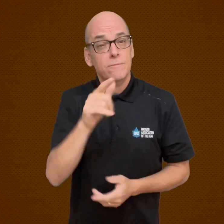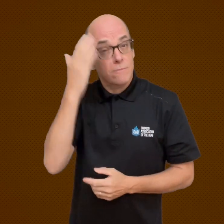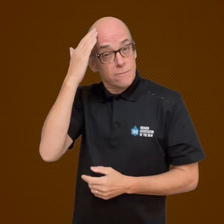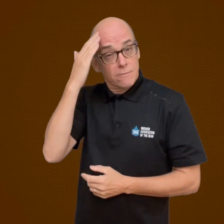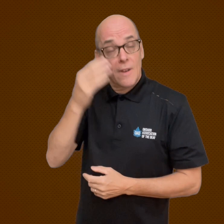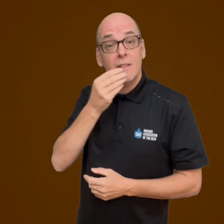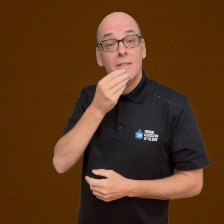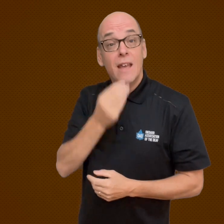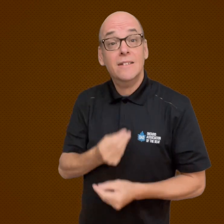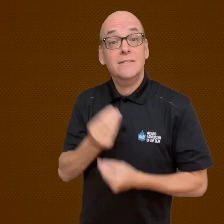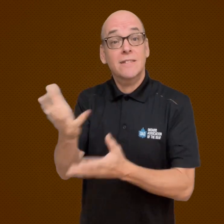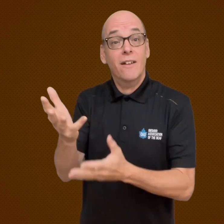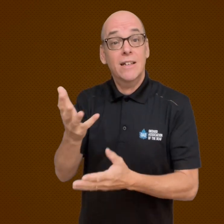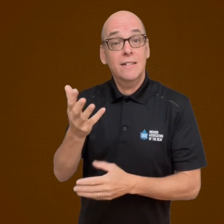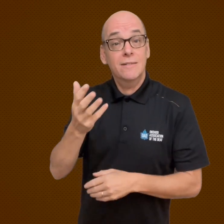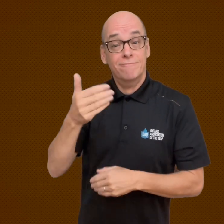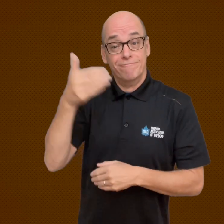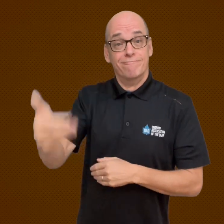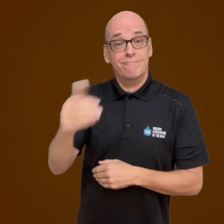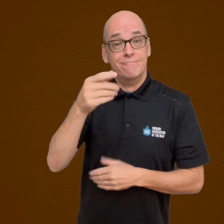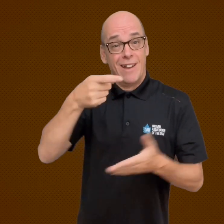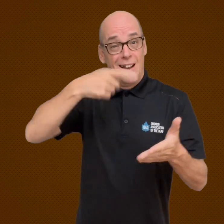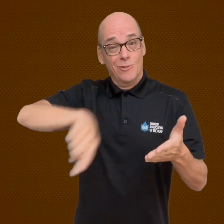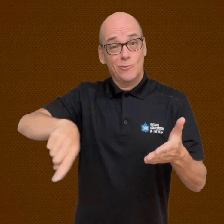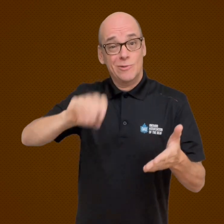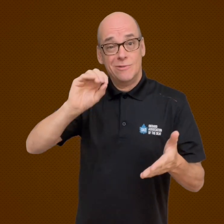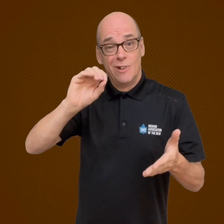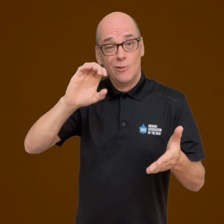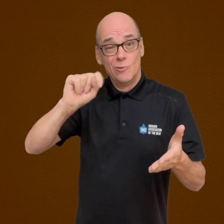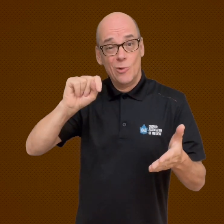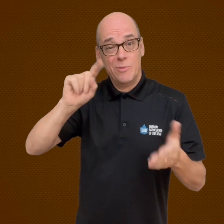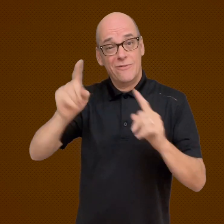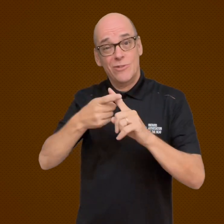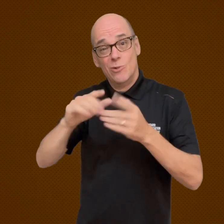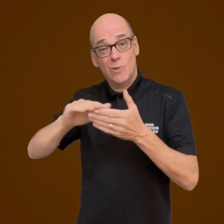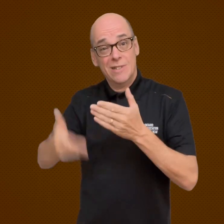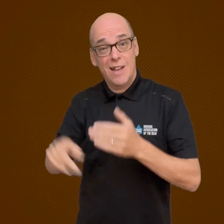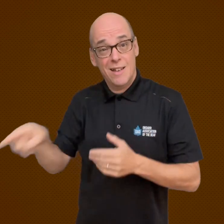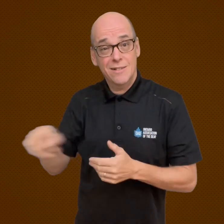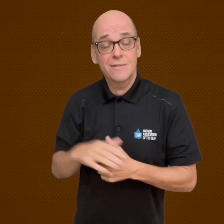As you know, Thanksgiving is coming up next week.